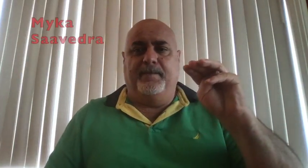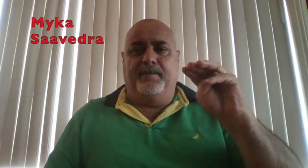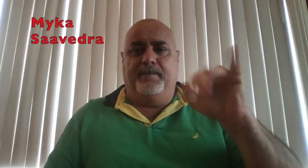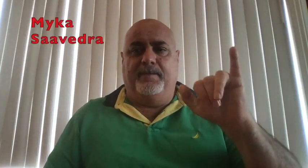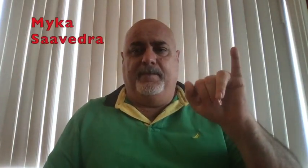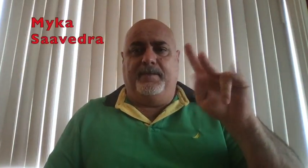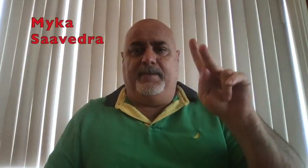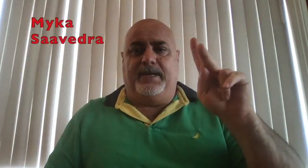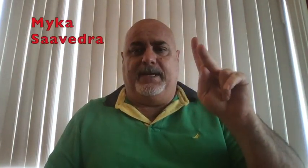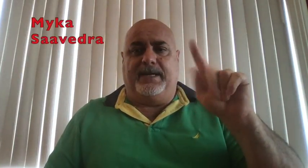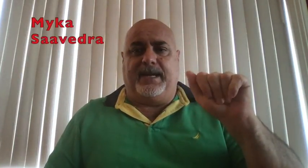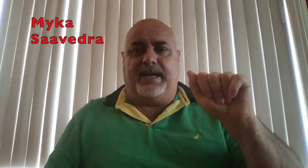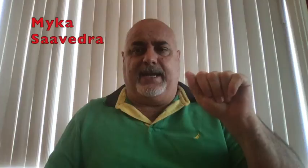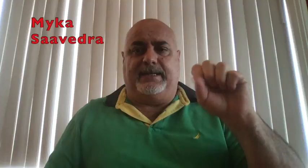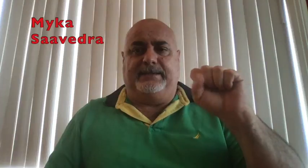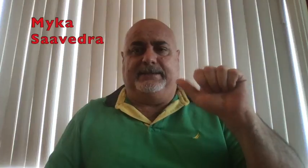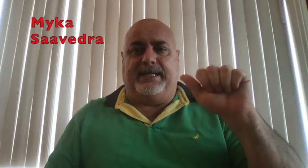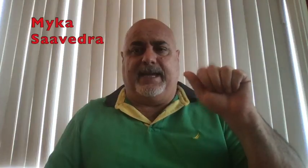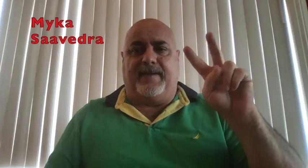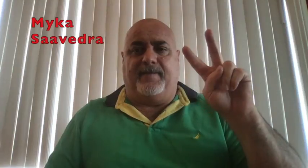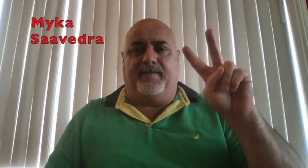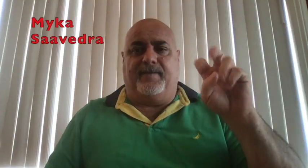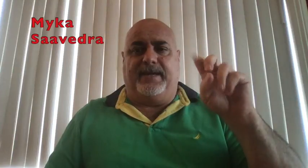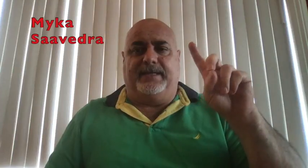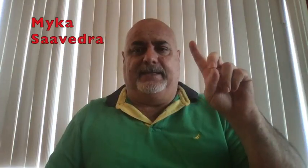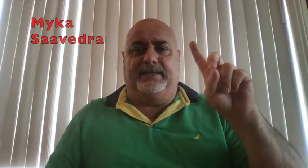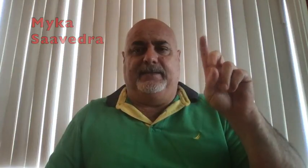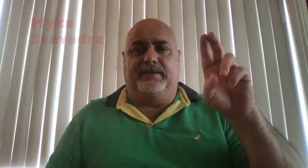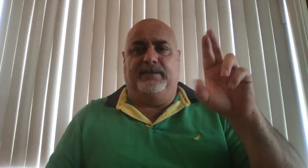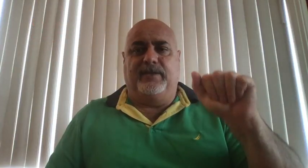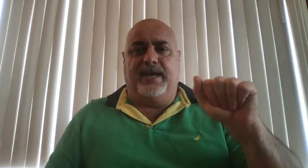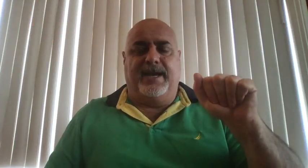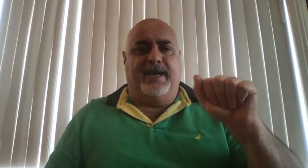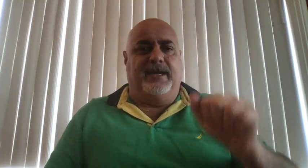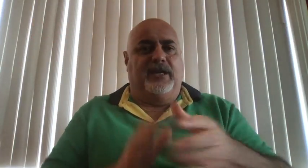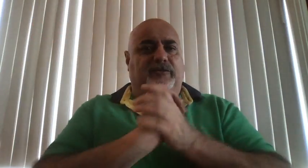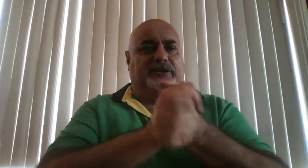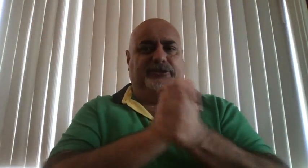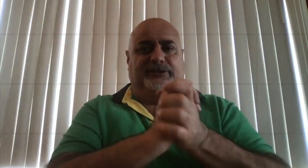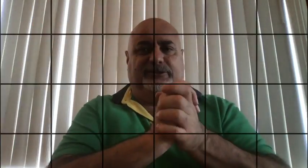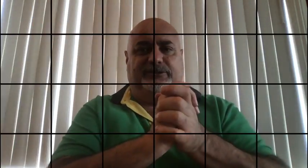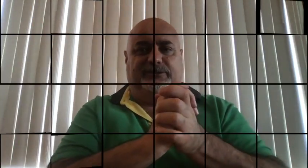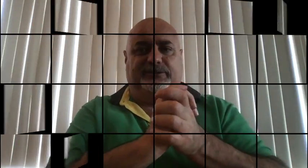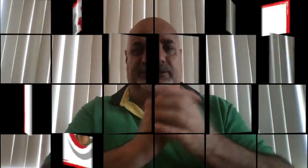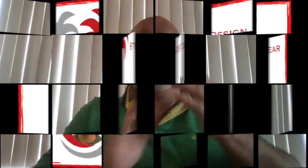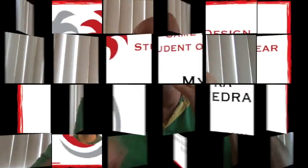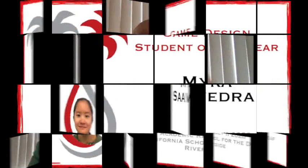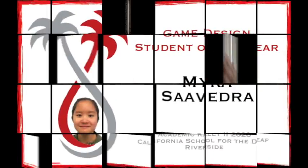This student is Micah Salva draw. Congratulations my cassava draw.